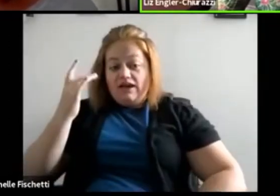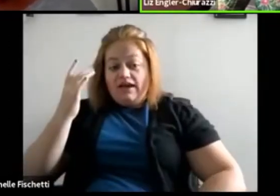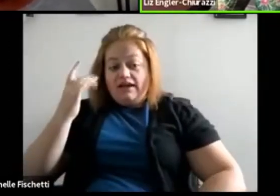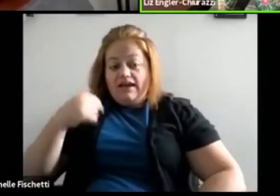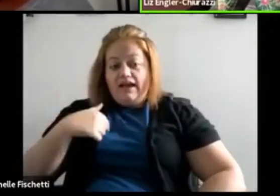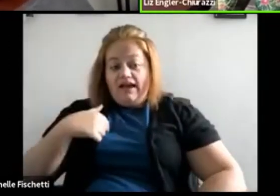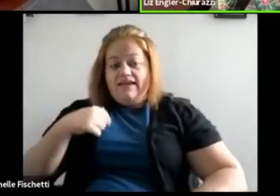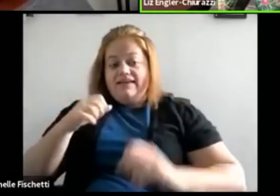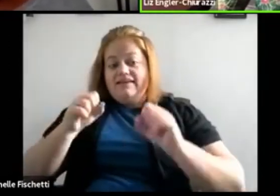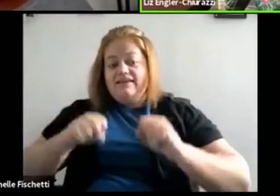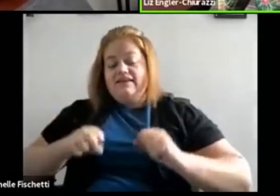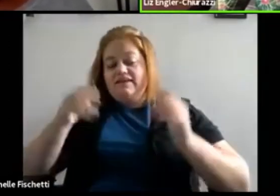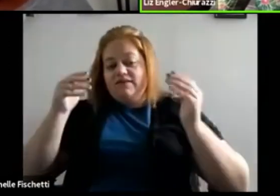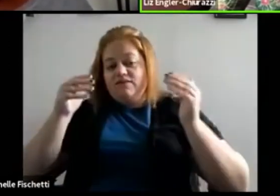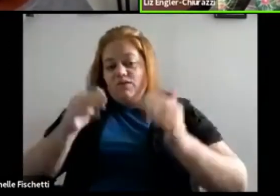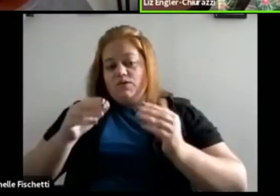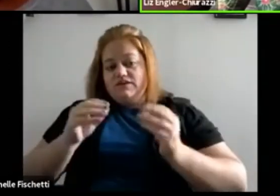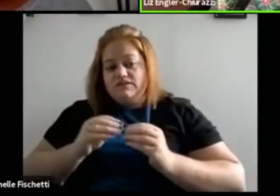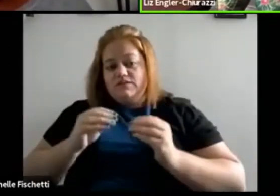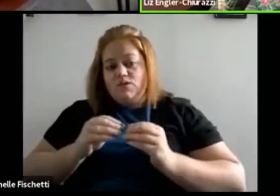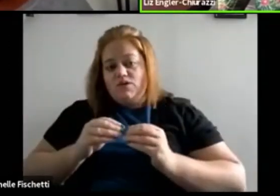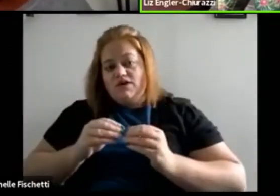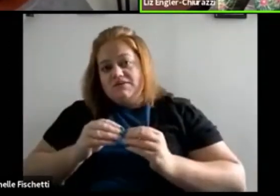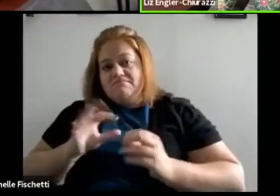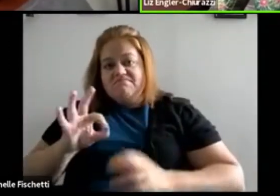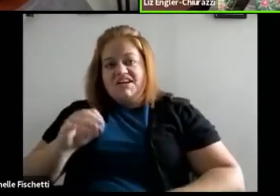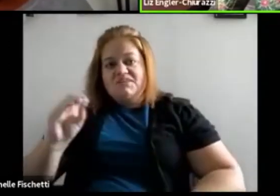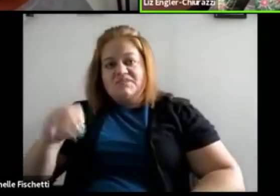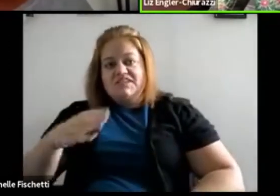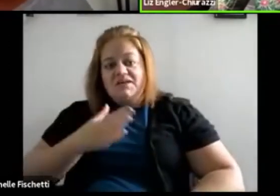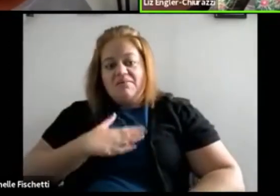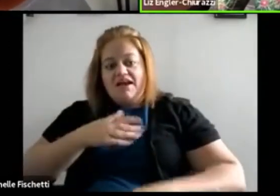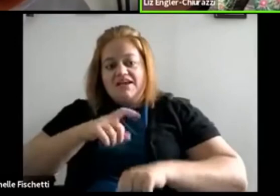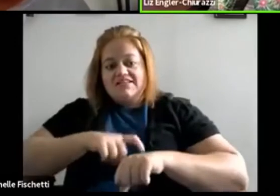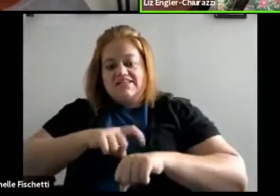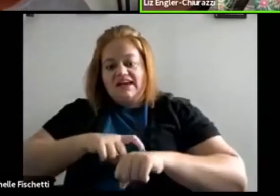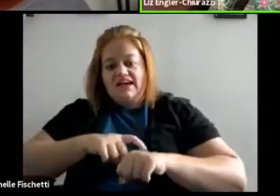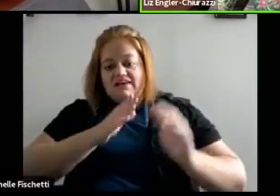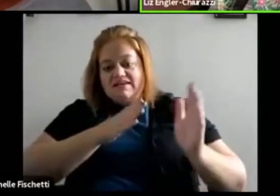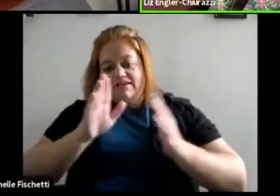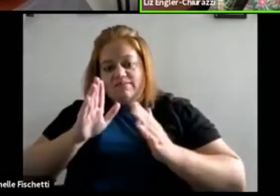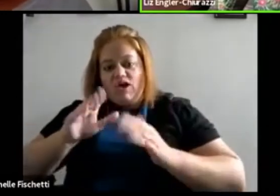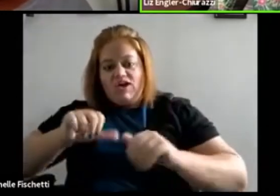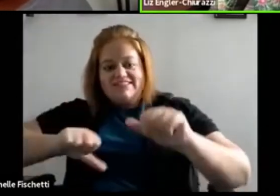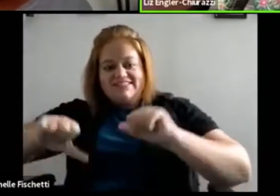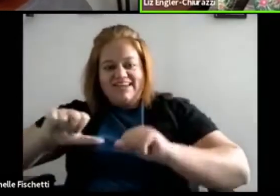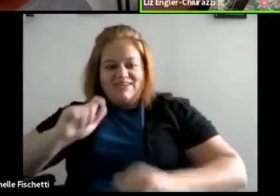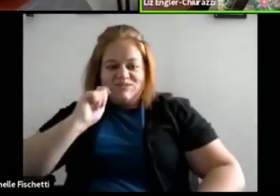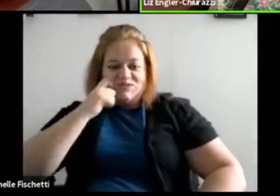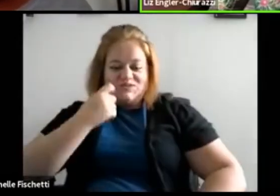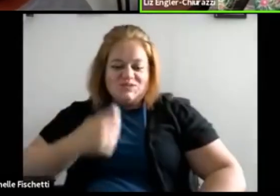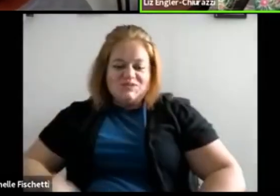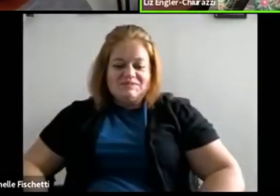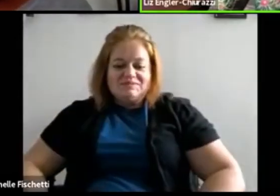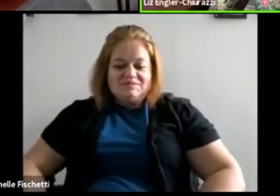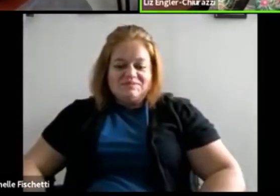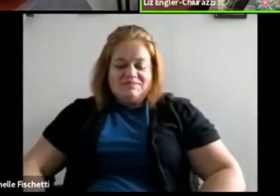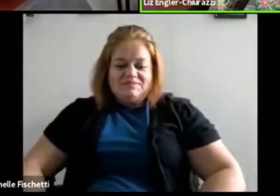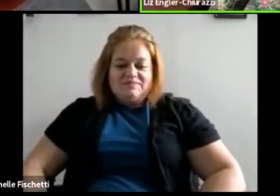focus probably 90% of my effort on science which is cool and I